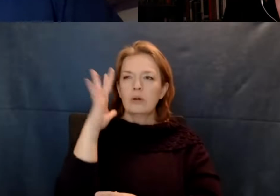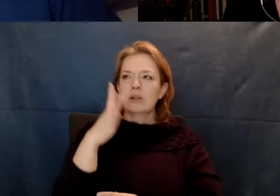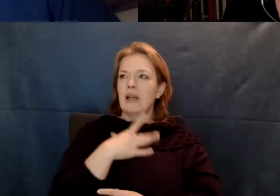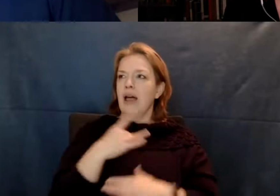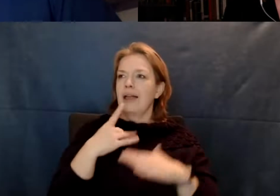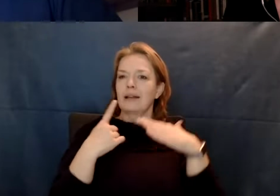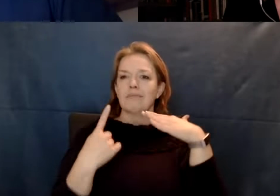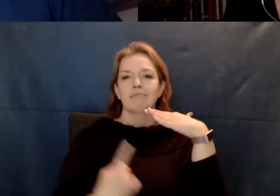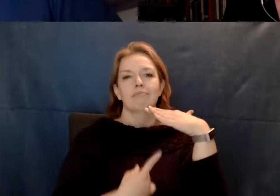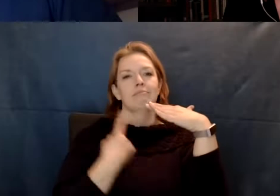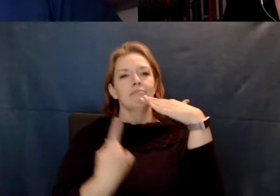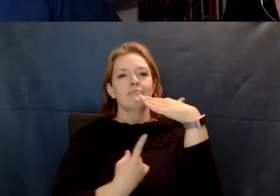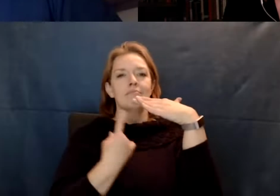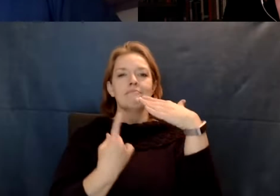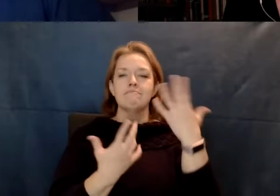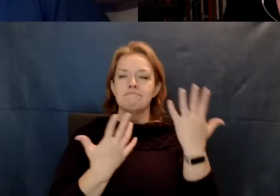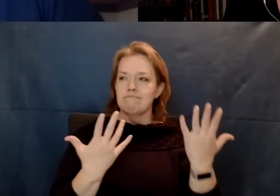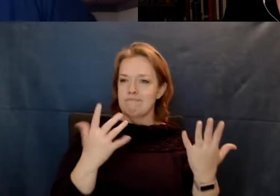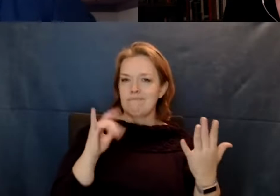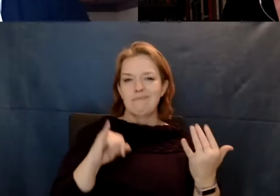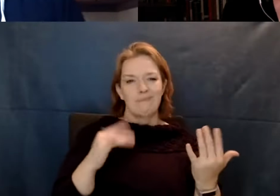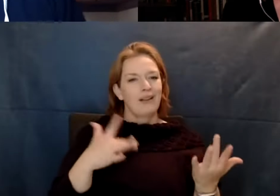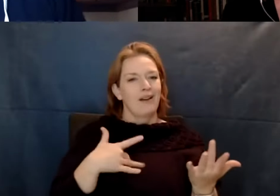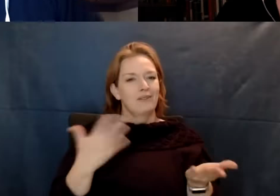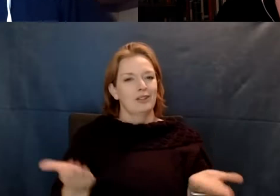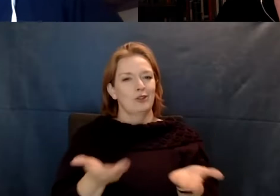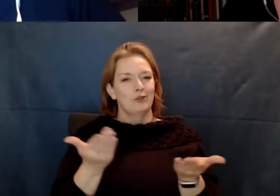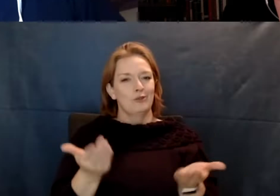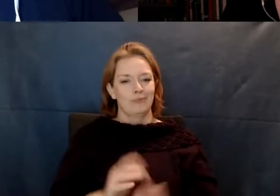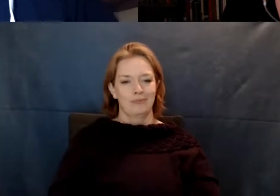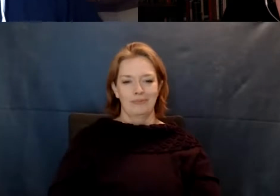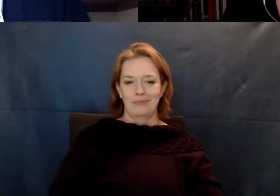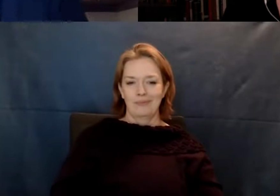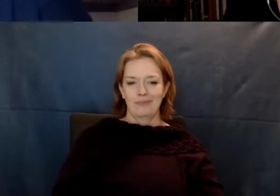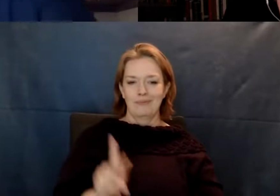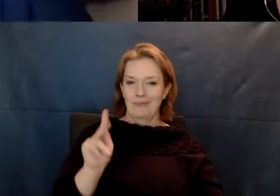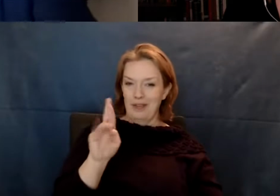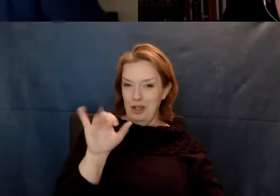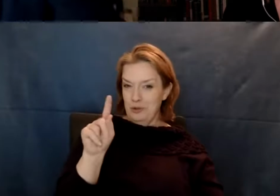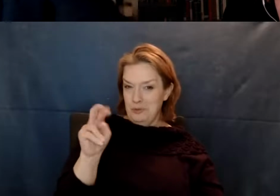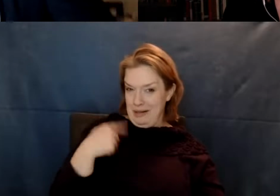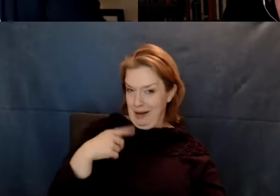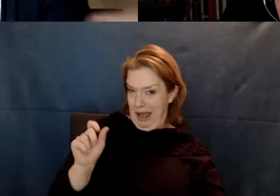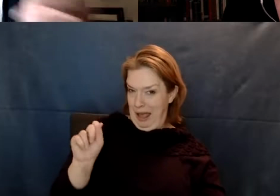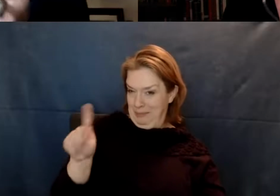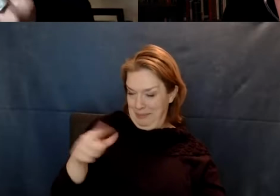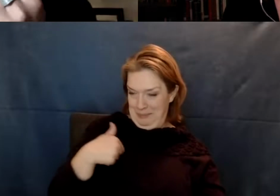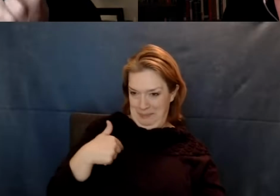able to hear. K: This is my question, but did getting lost in the foothills kind of do what going to